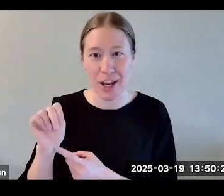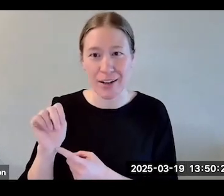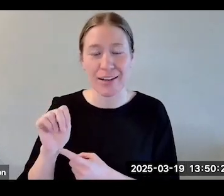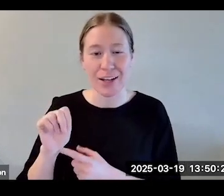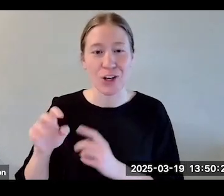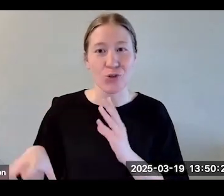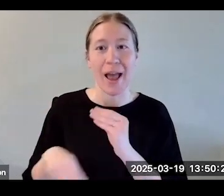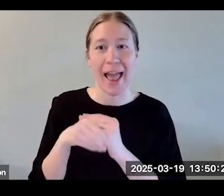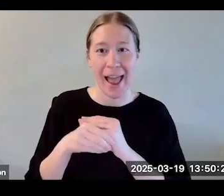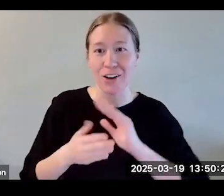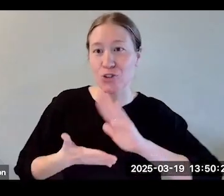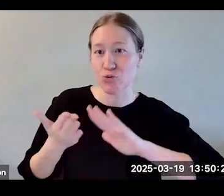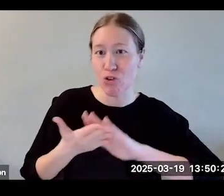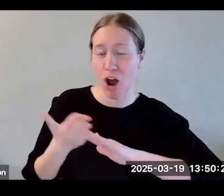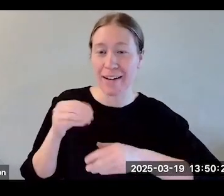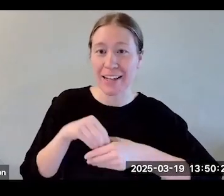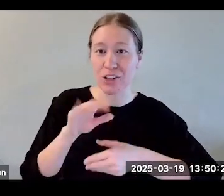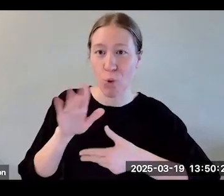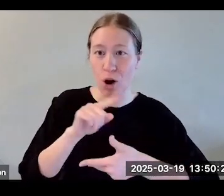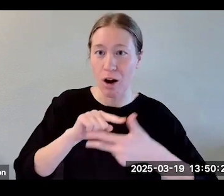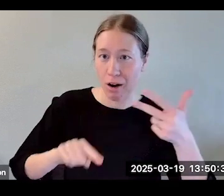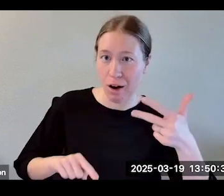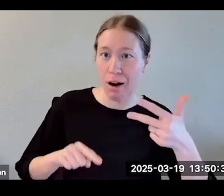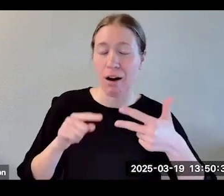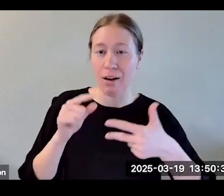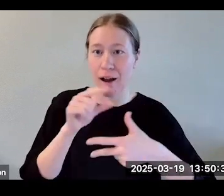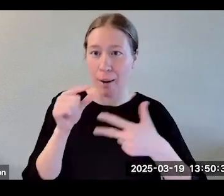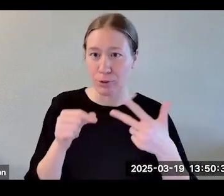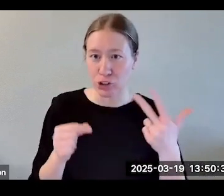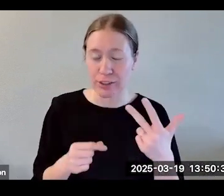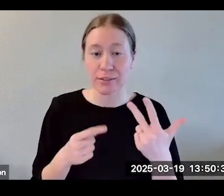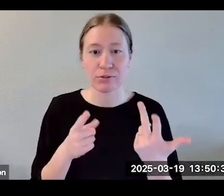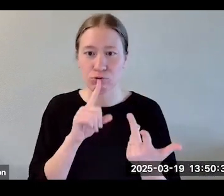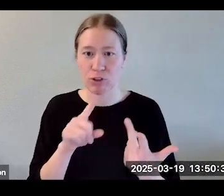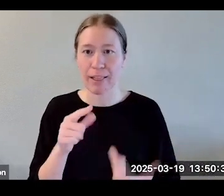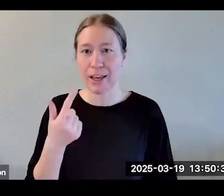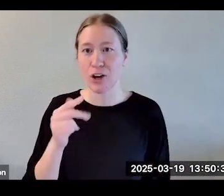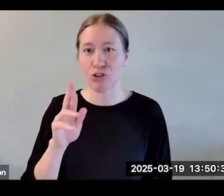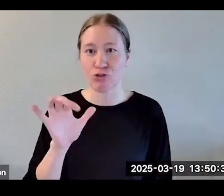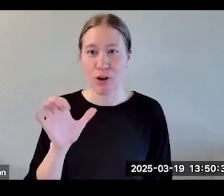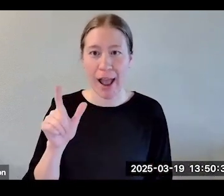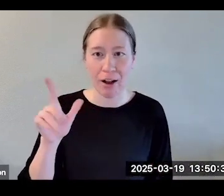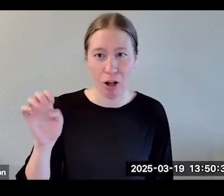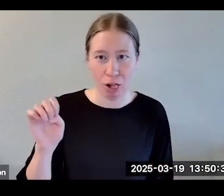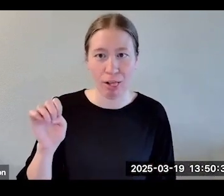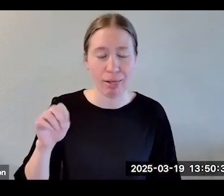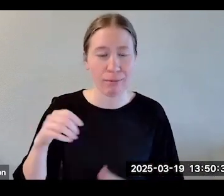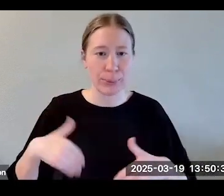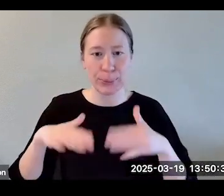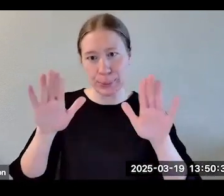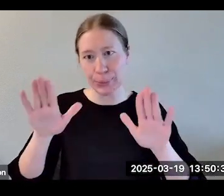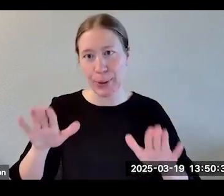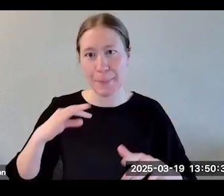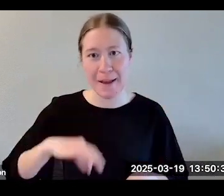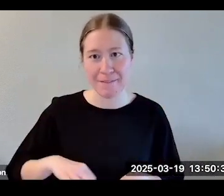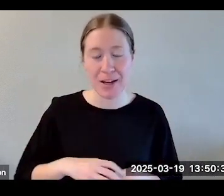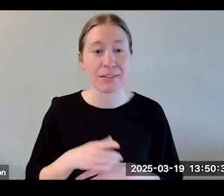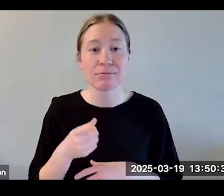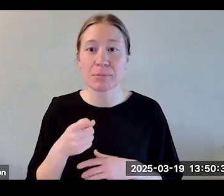that the GrackleDocs feature is super awesome. It's pretty similar to the accessibility checker that you're going to be used to